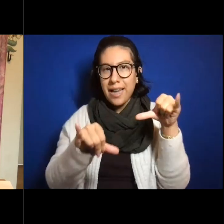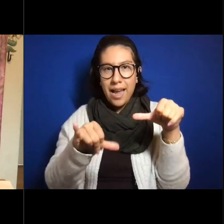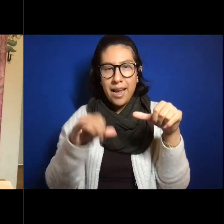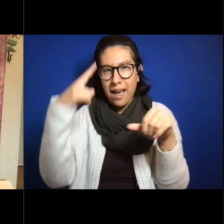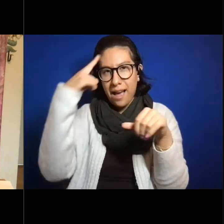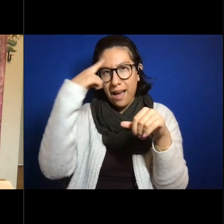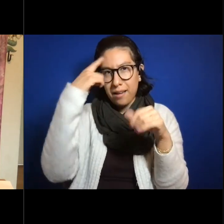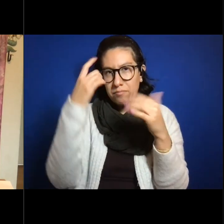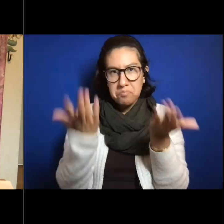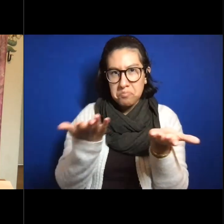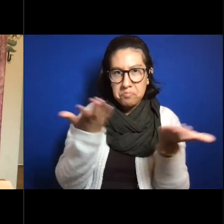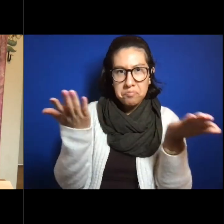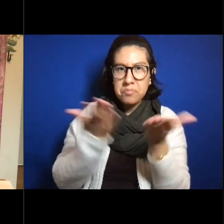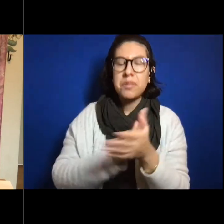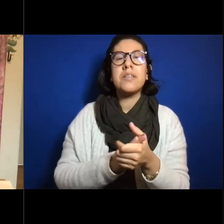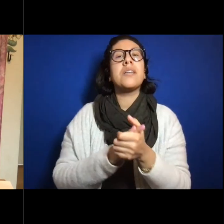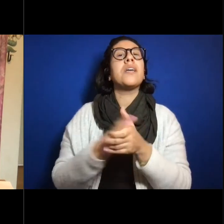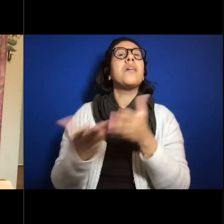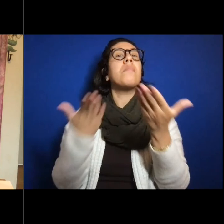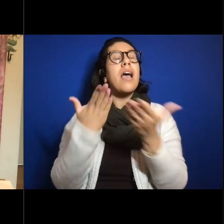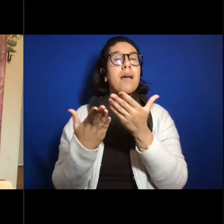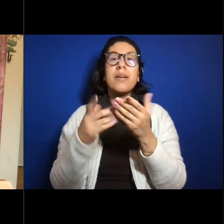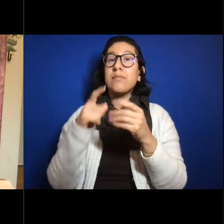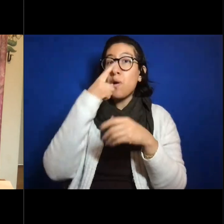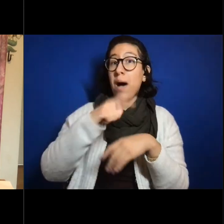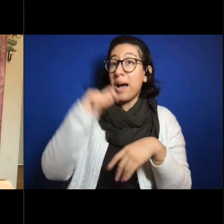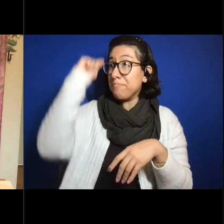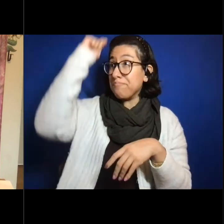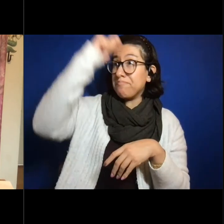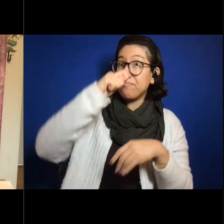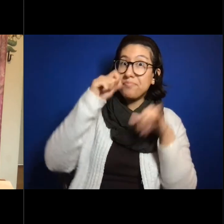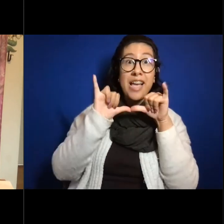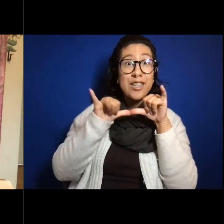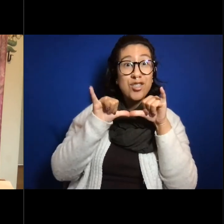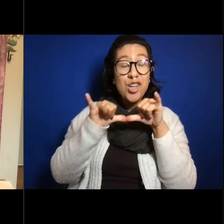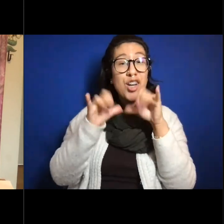I'm asking you all to put on your engineer hat right now and be engineers.